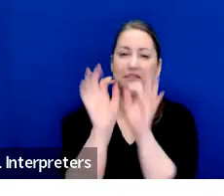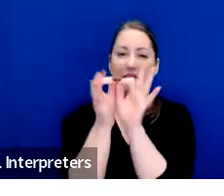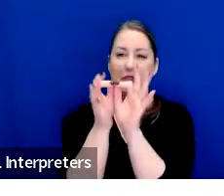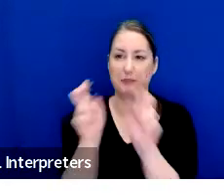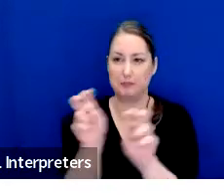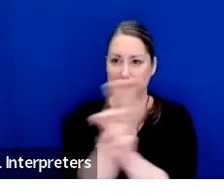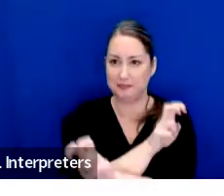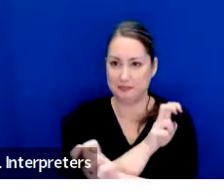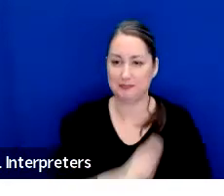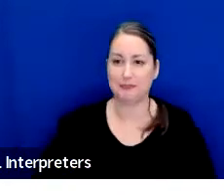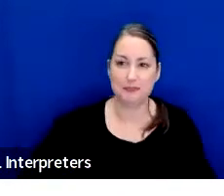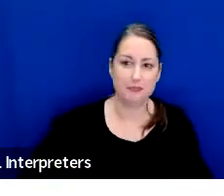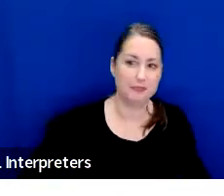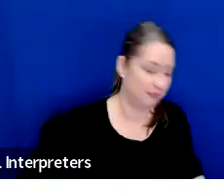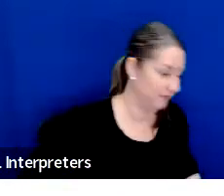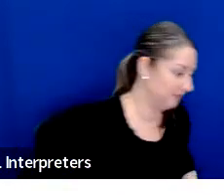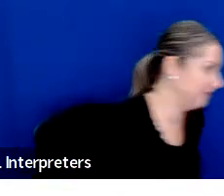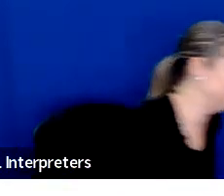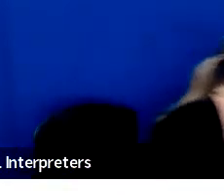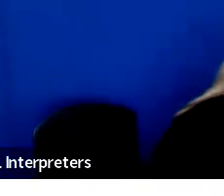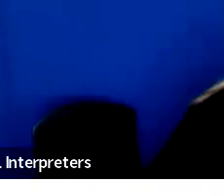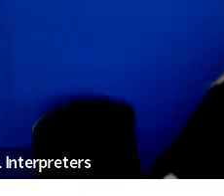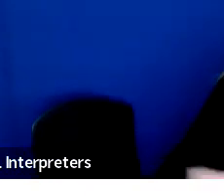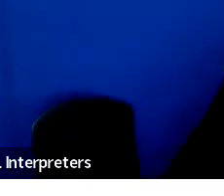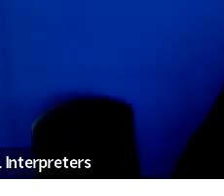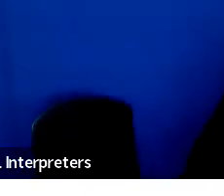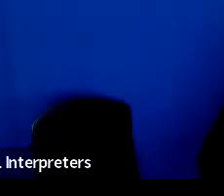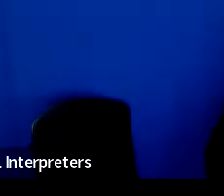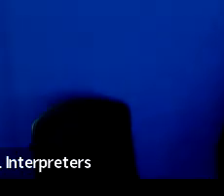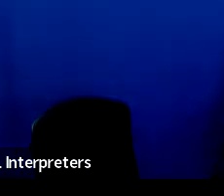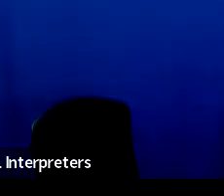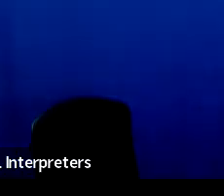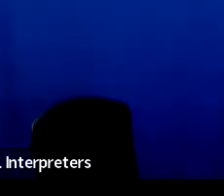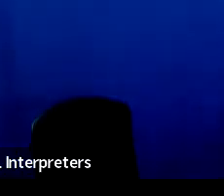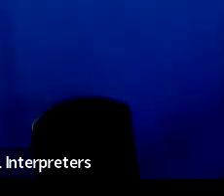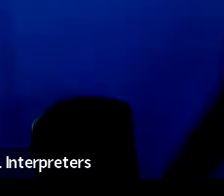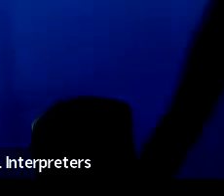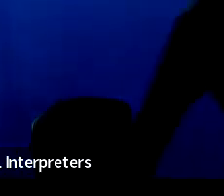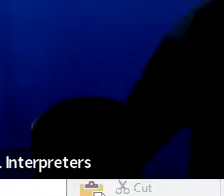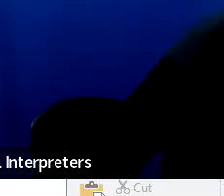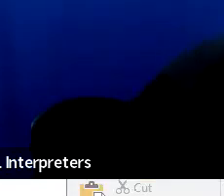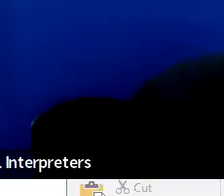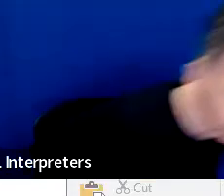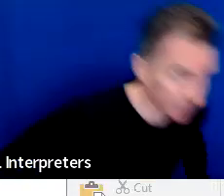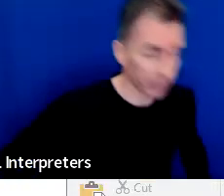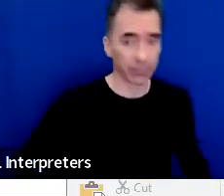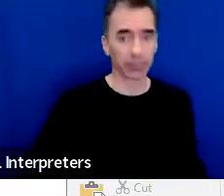yes. I want to start sharing. We go. Okay. So